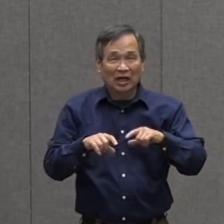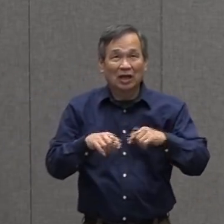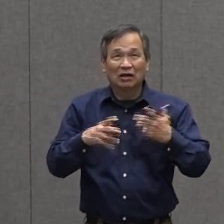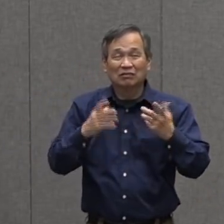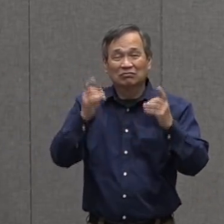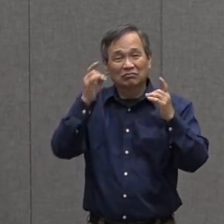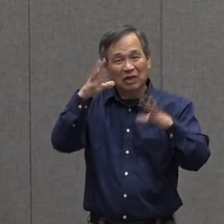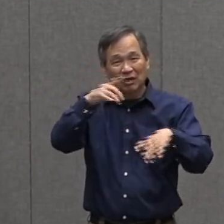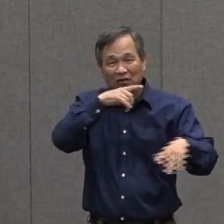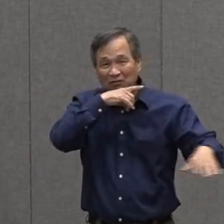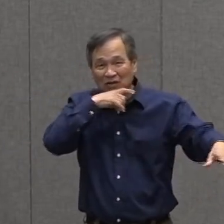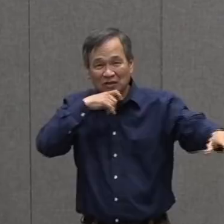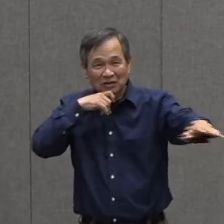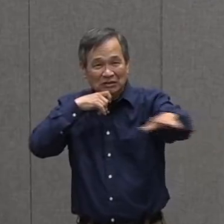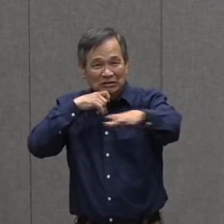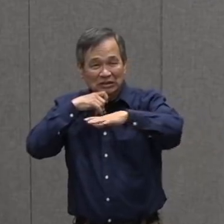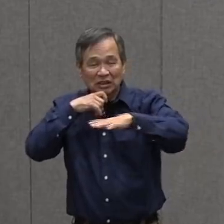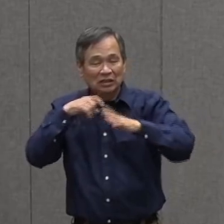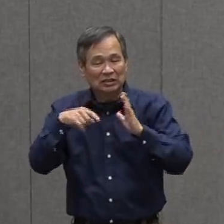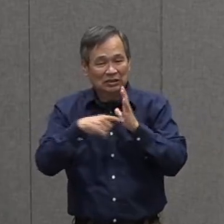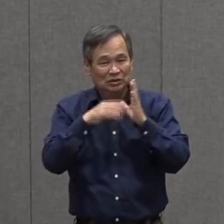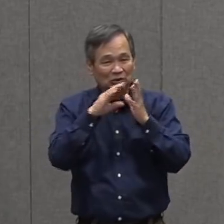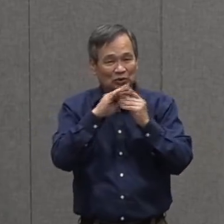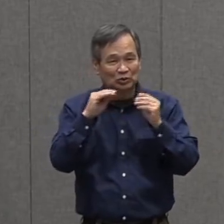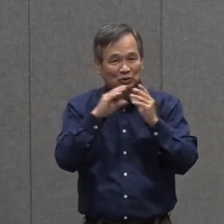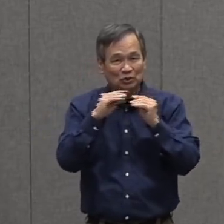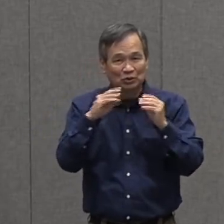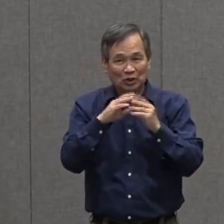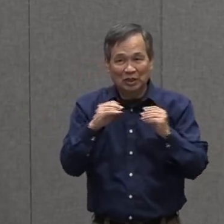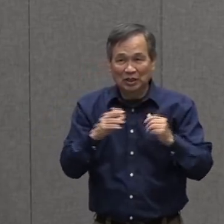"and this story tells how it all came about"